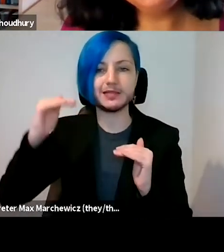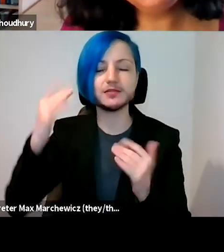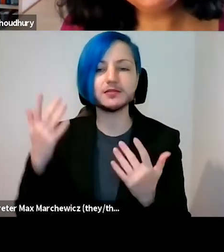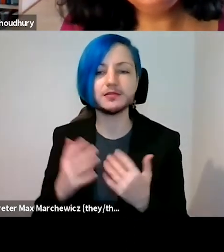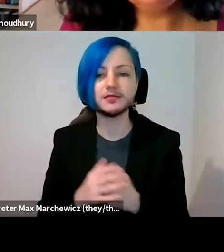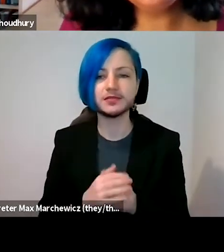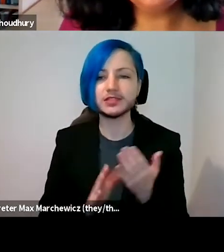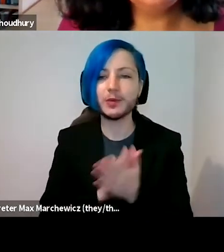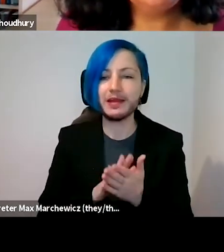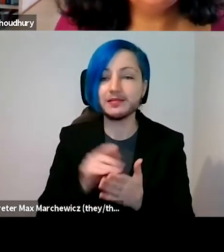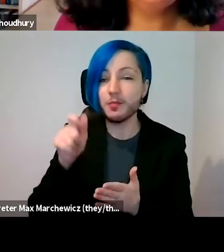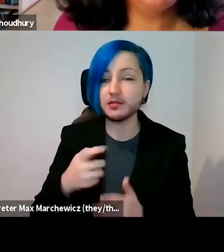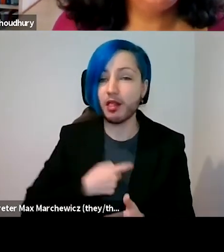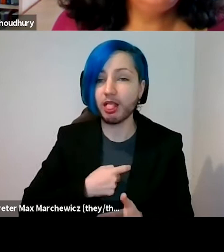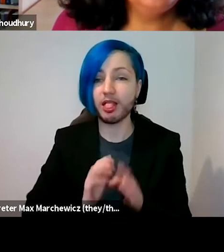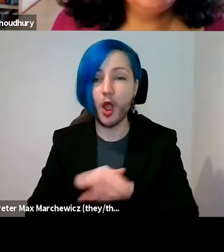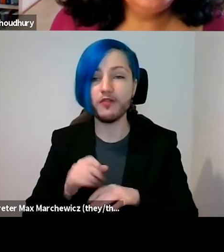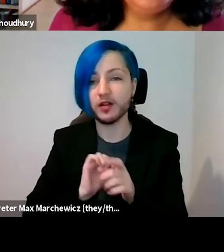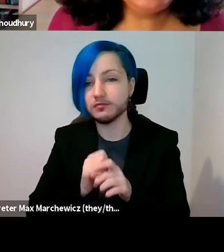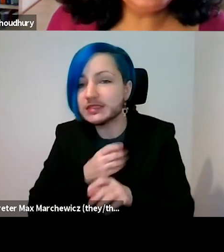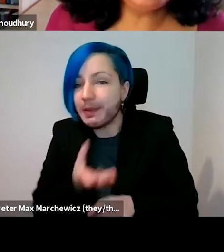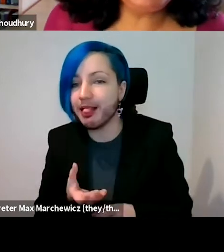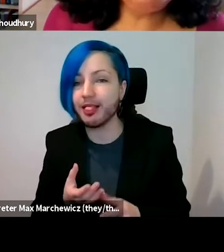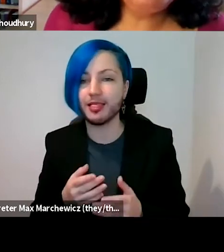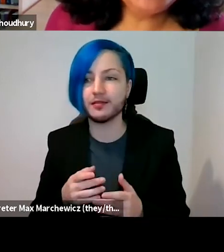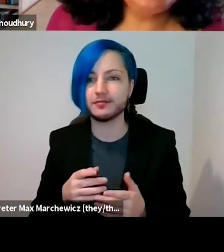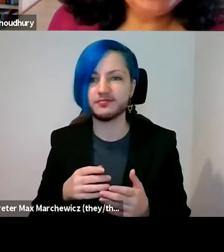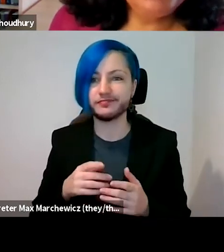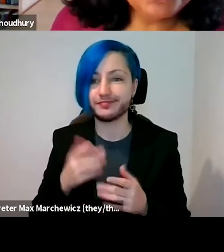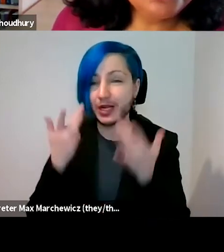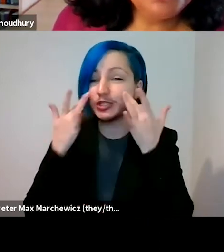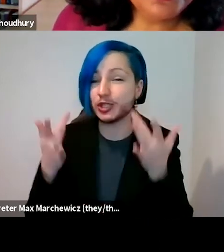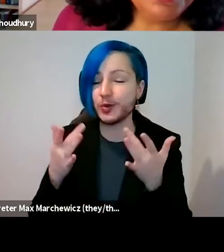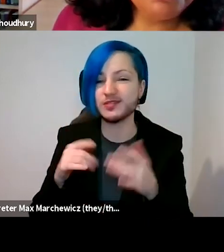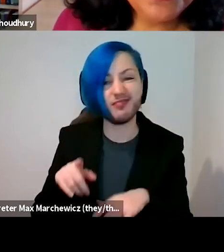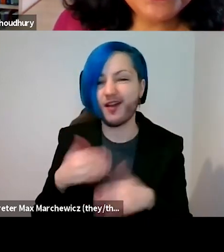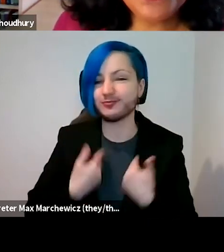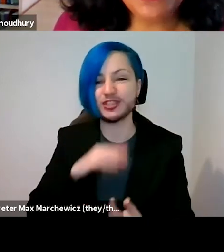in the exclusive circle of the spa. She was described by Mr. Winter Blossom, one of the members,